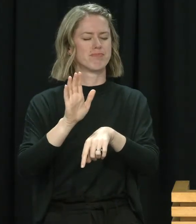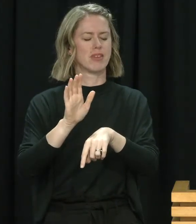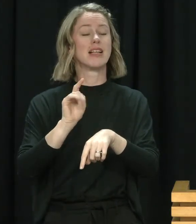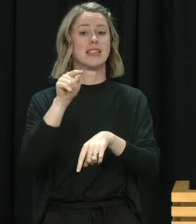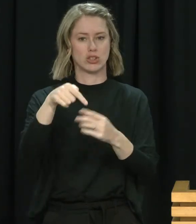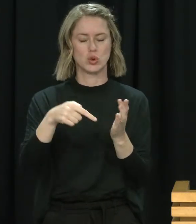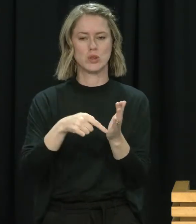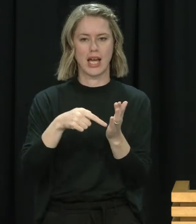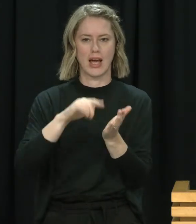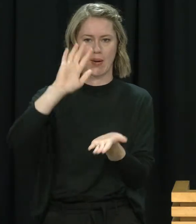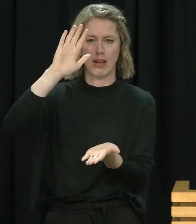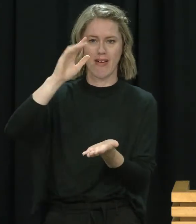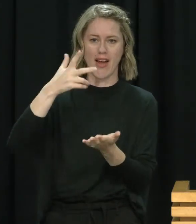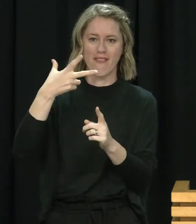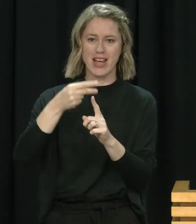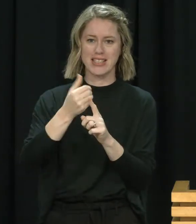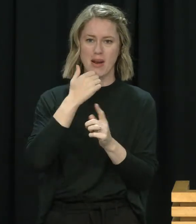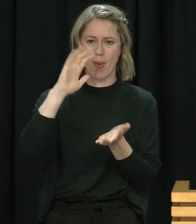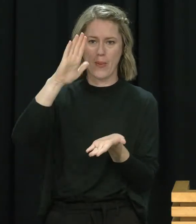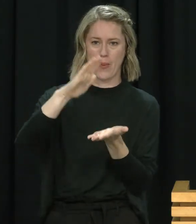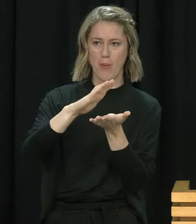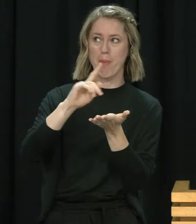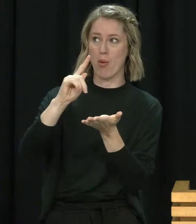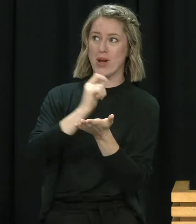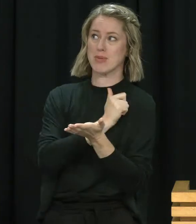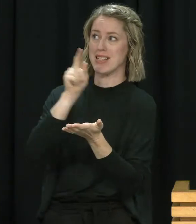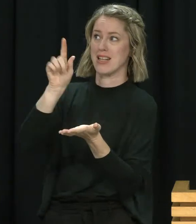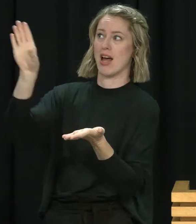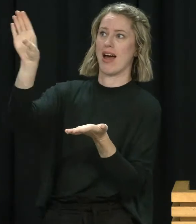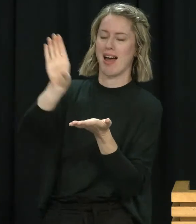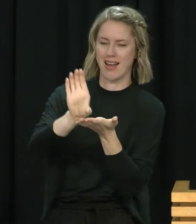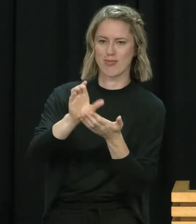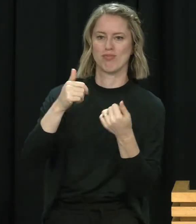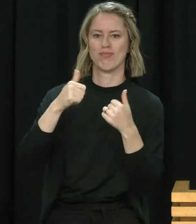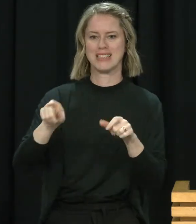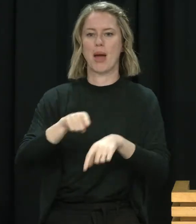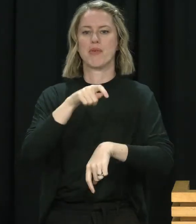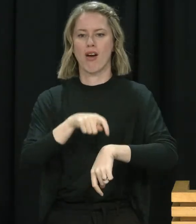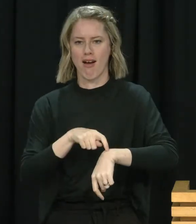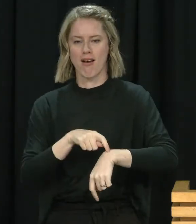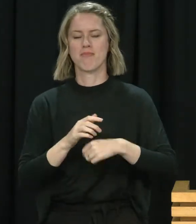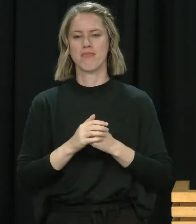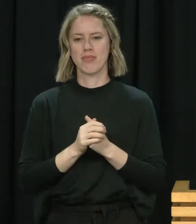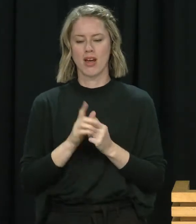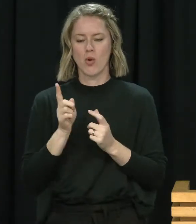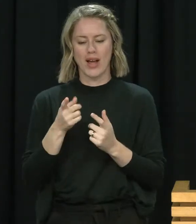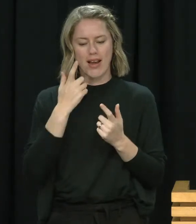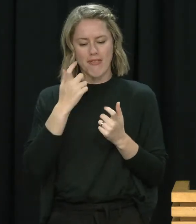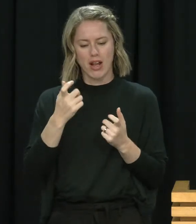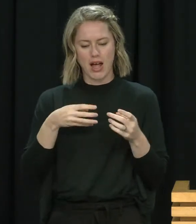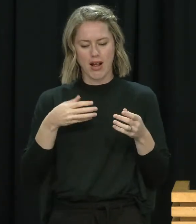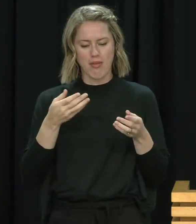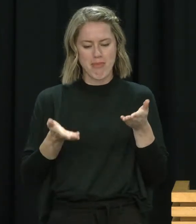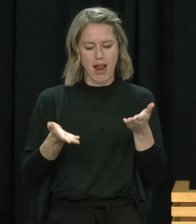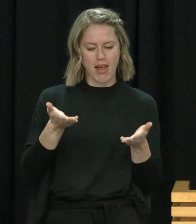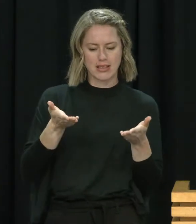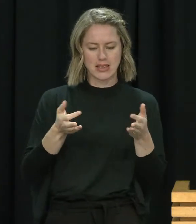When's our lowest point? Our lowest point would be next Tuesday